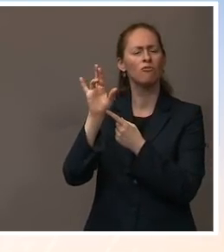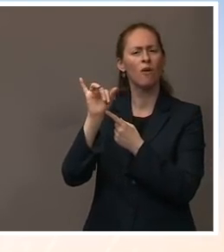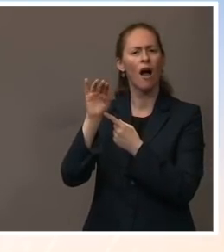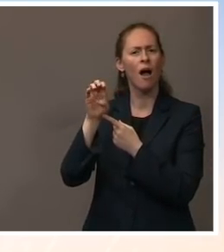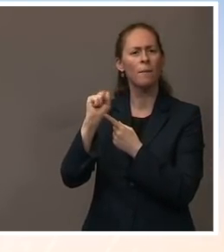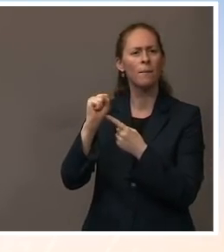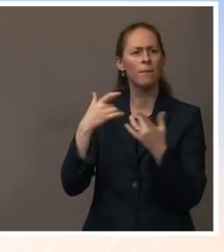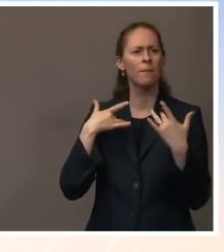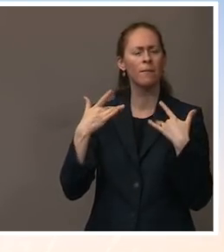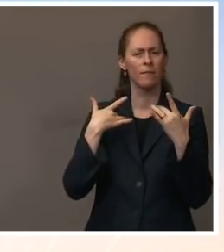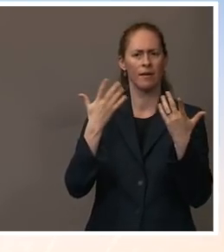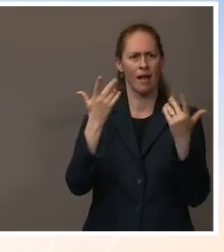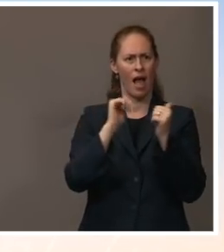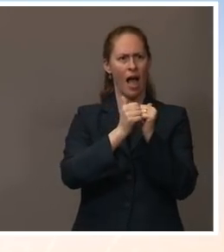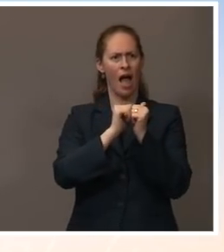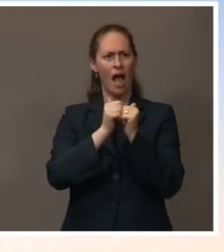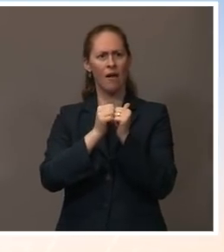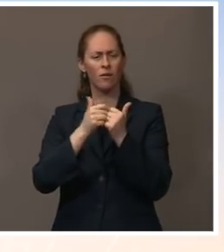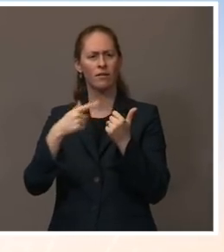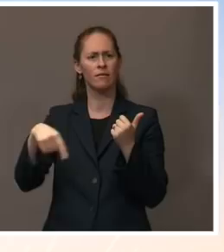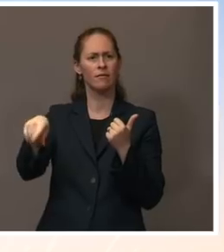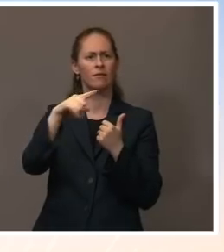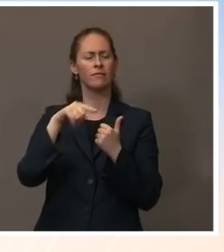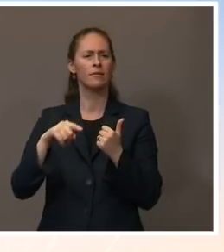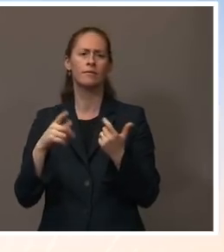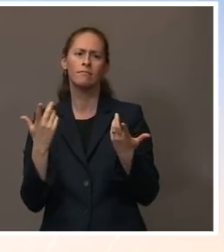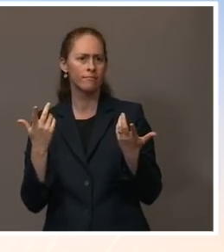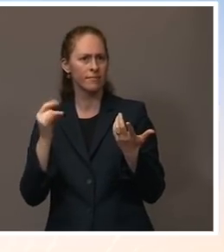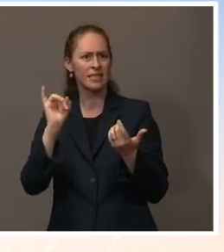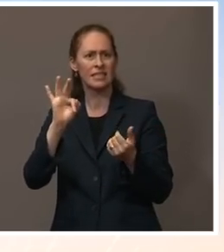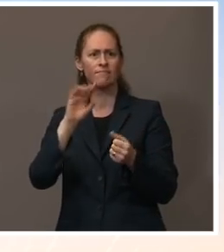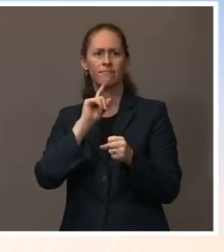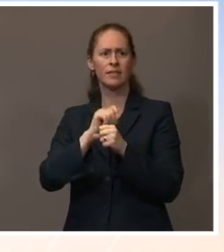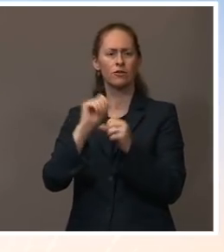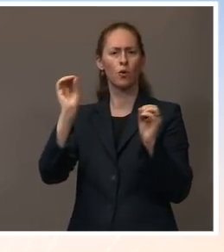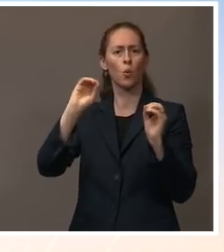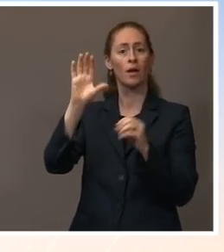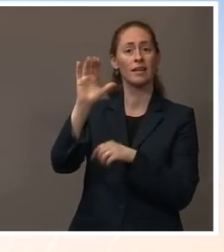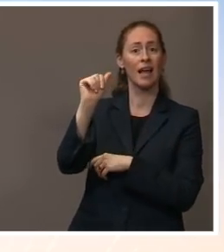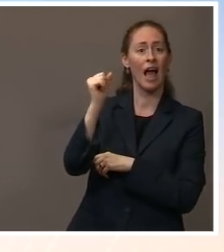if there's no cash bail in place? Ms. Psaki: Well, let me give you just a sense to the degree I can,